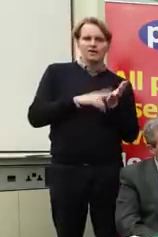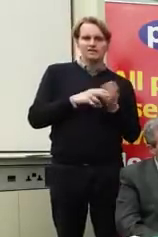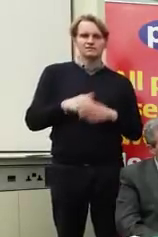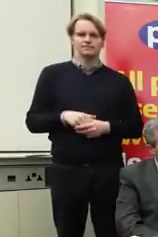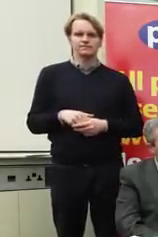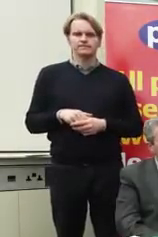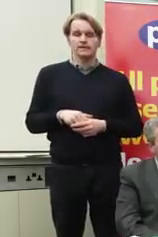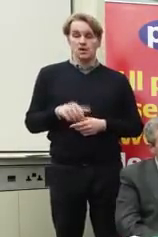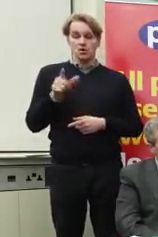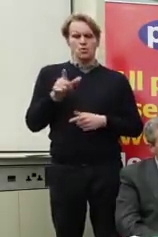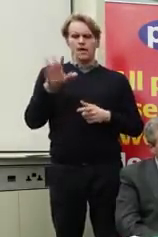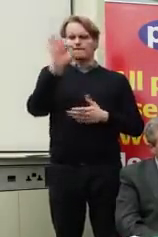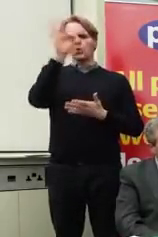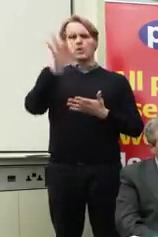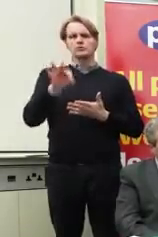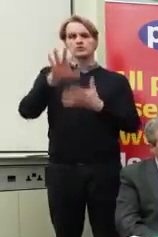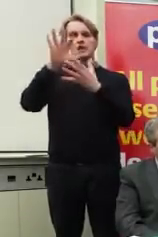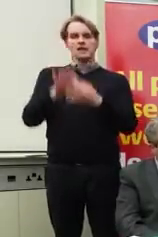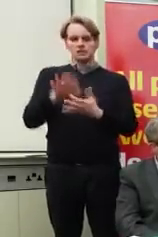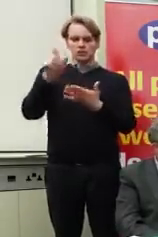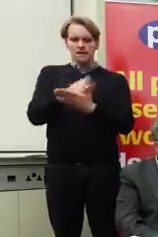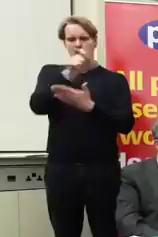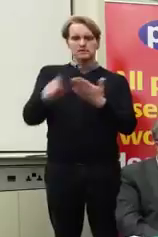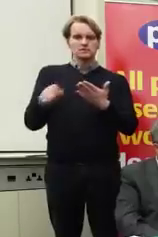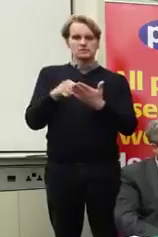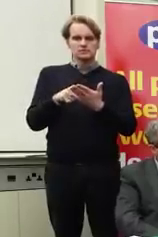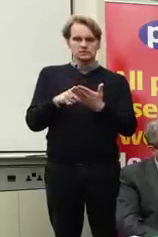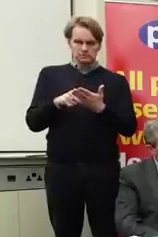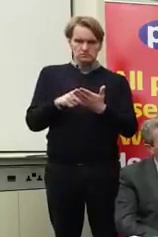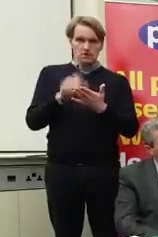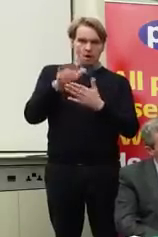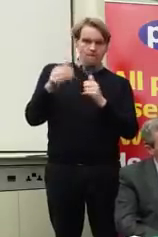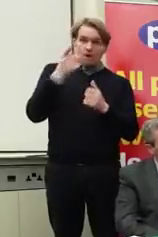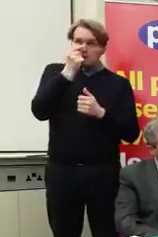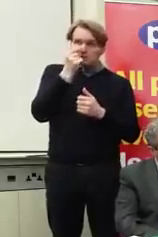ballot, and about winning a statutory ballot, and I think the basic